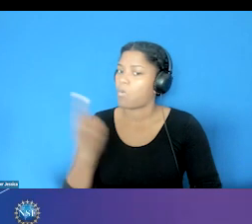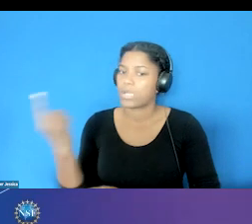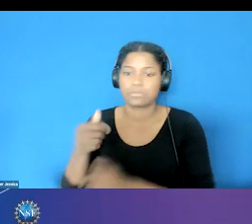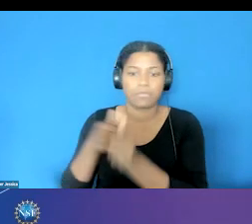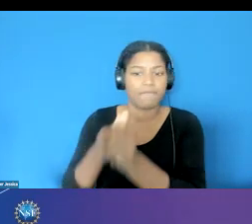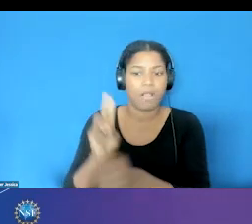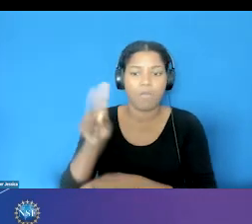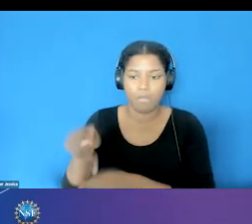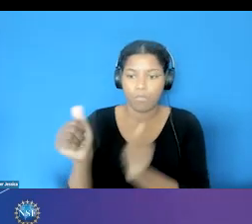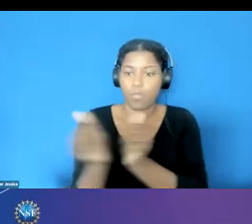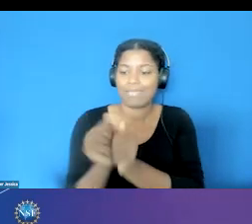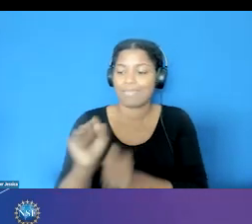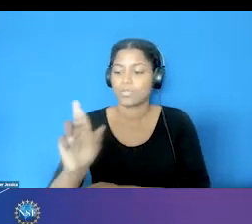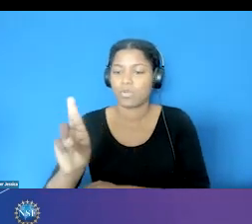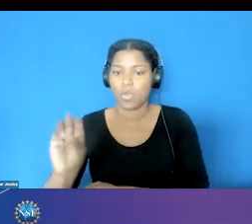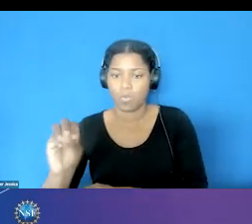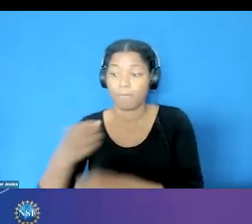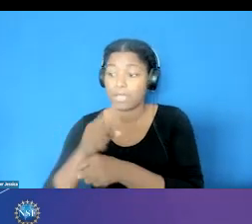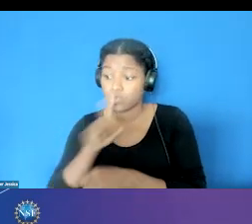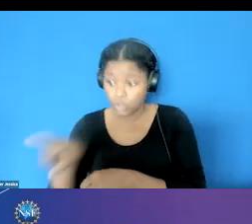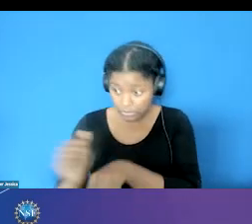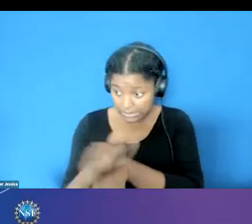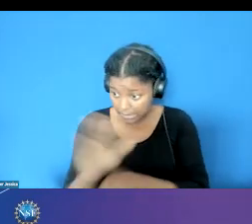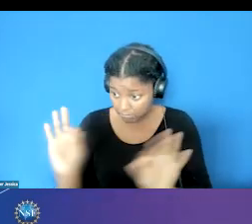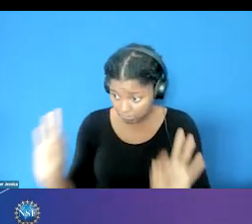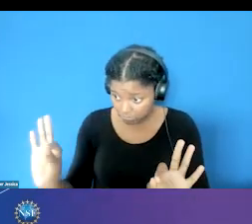always follow up with your SRO to make sure that they've actually submitted it to the NSF.